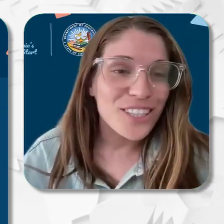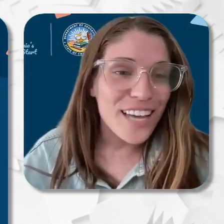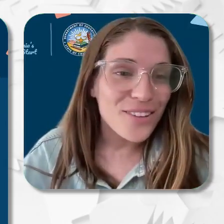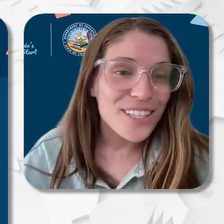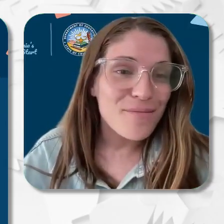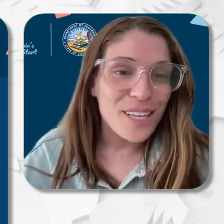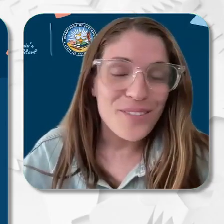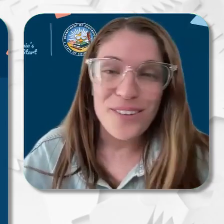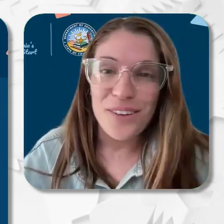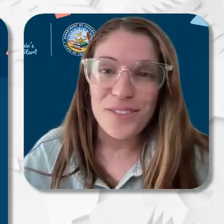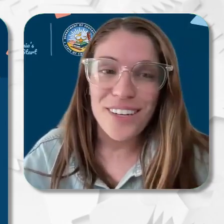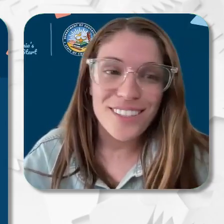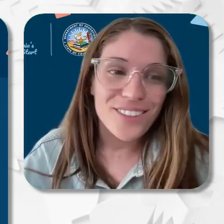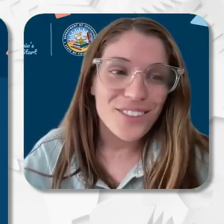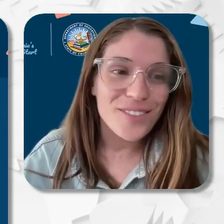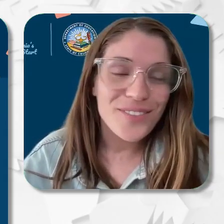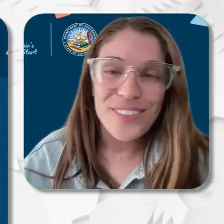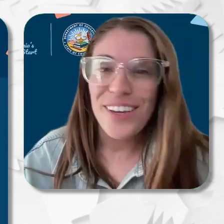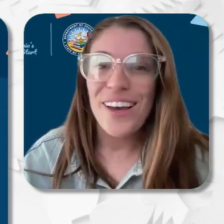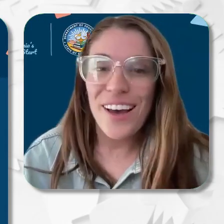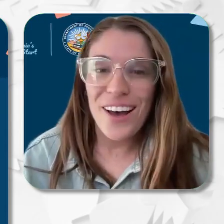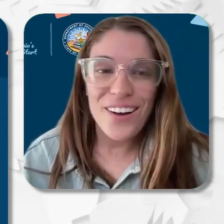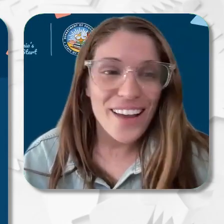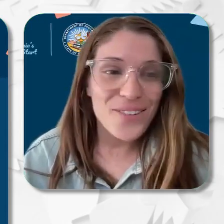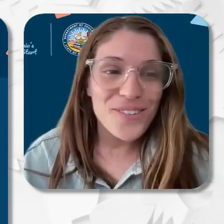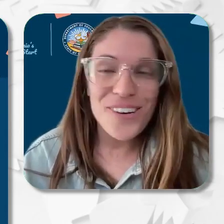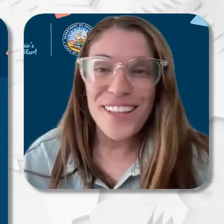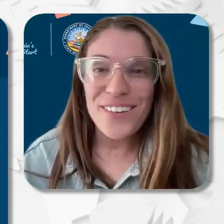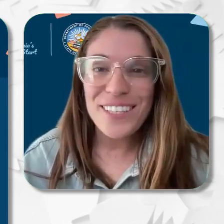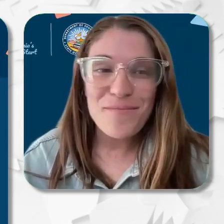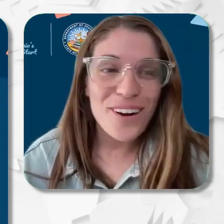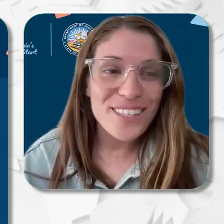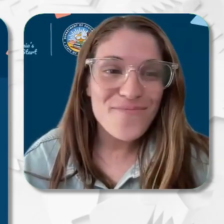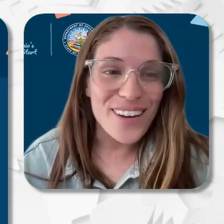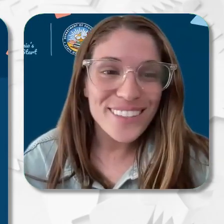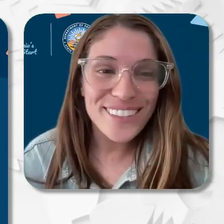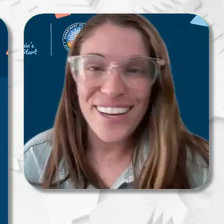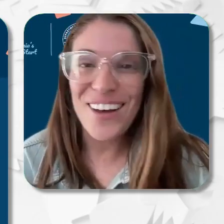she is outside playing with her own grandchildren. All right. Whoo! That was an impressive bunch